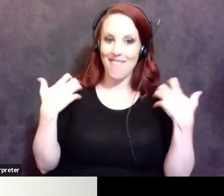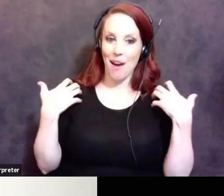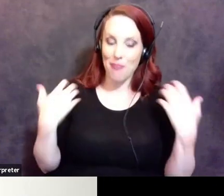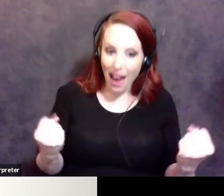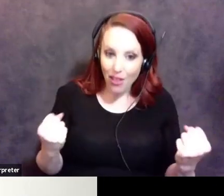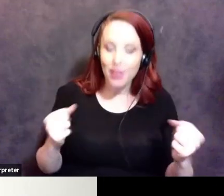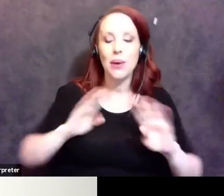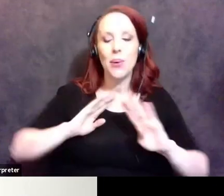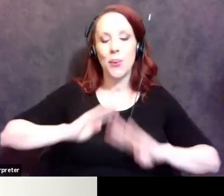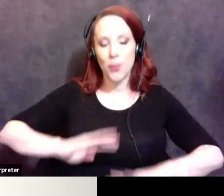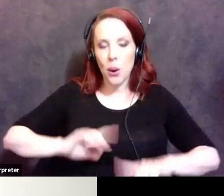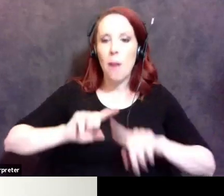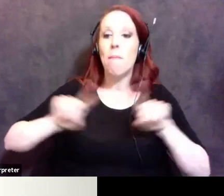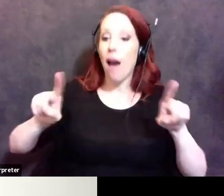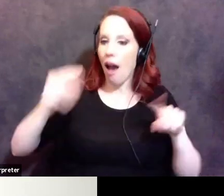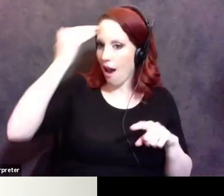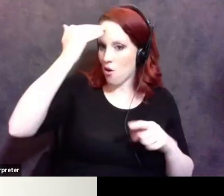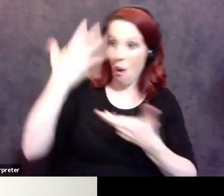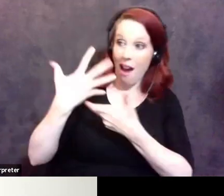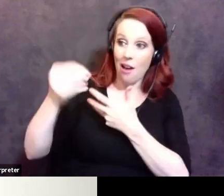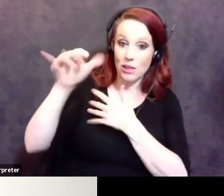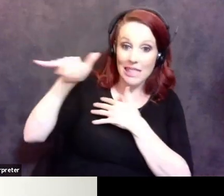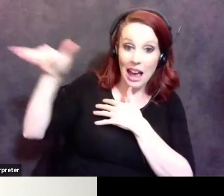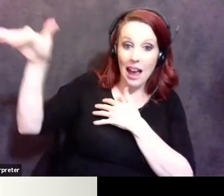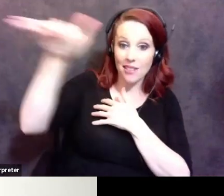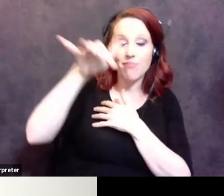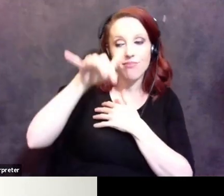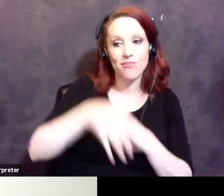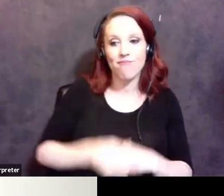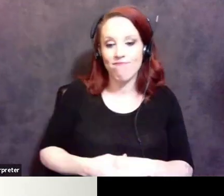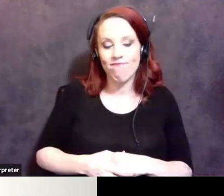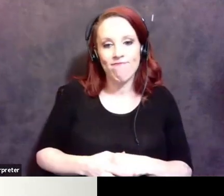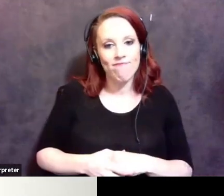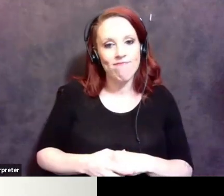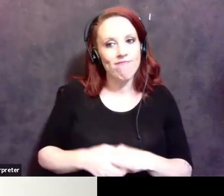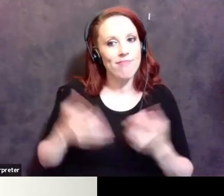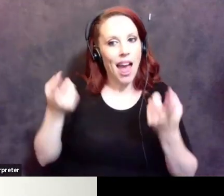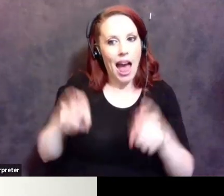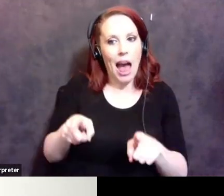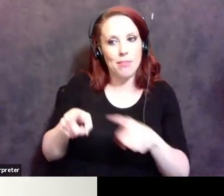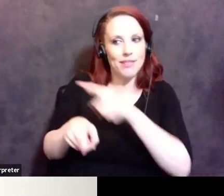But I know that outside of my space that dynamic is also existing. I think the other thing